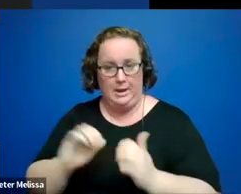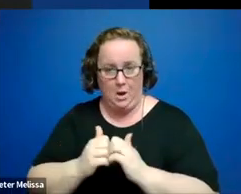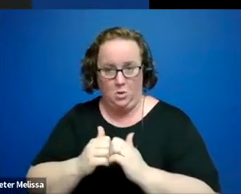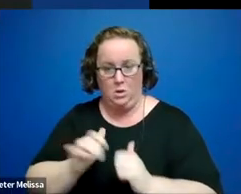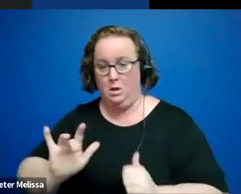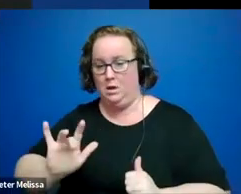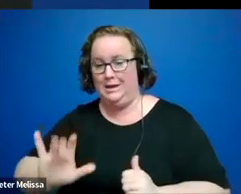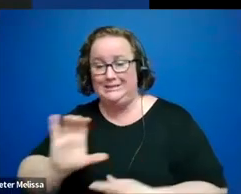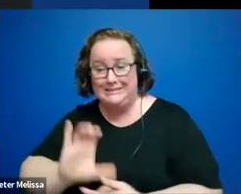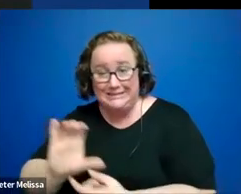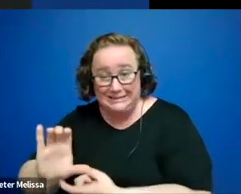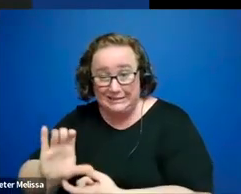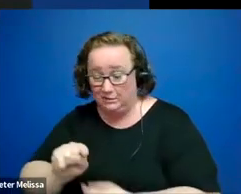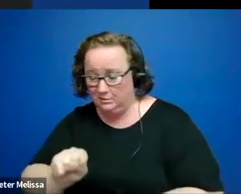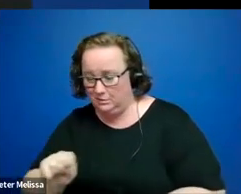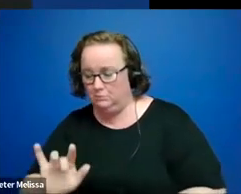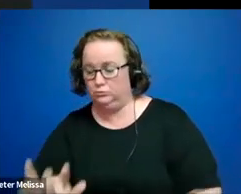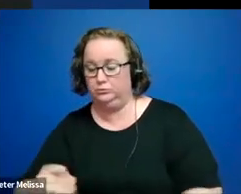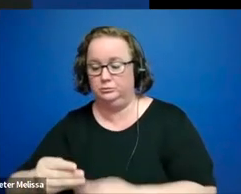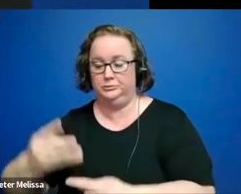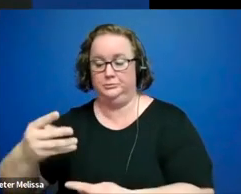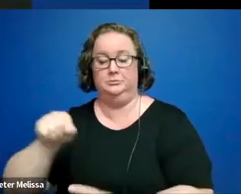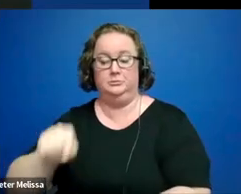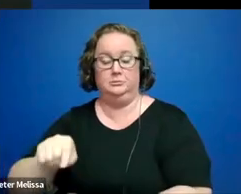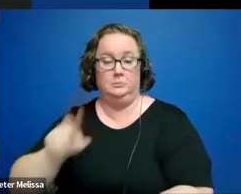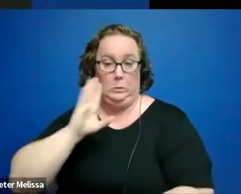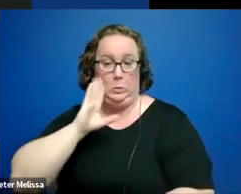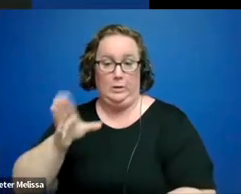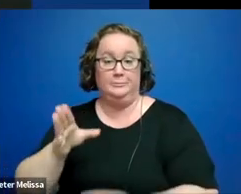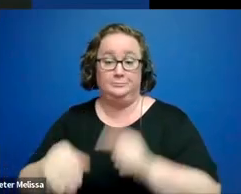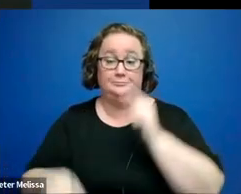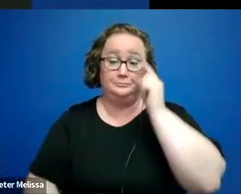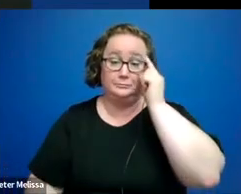button at the bottom of your screen. Next slide, please.